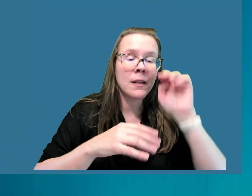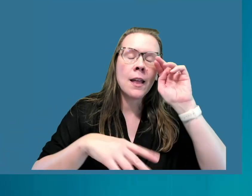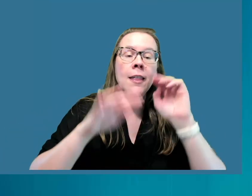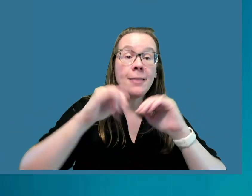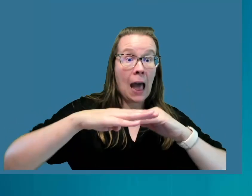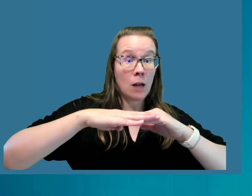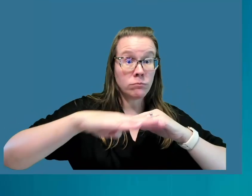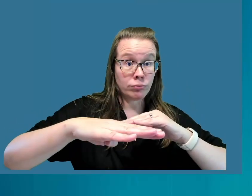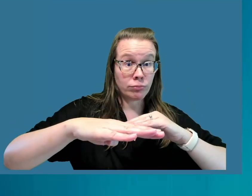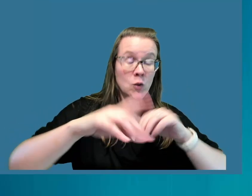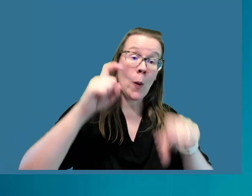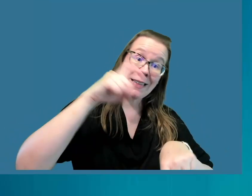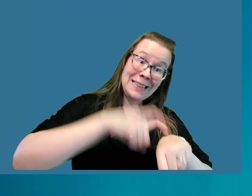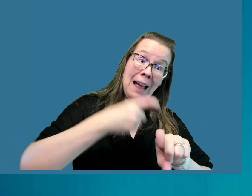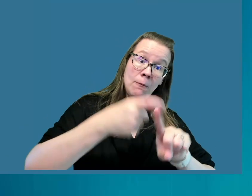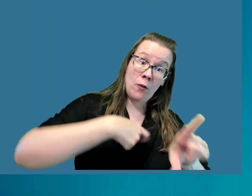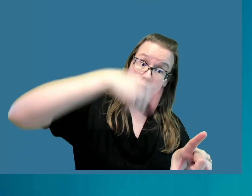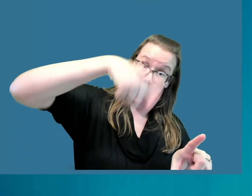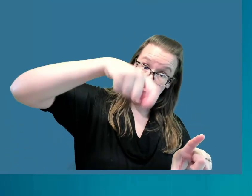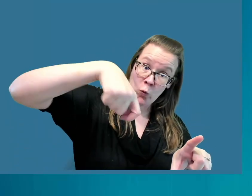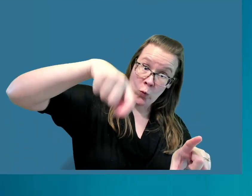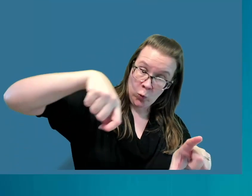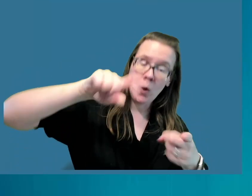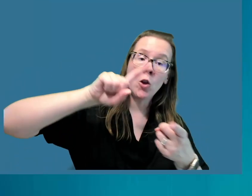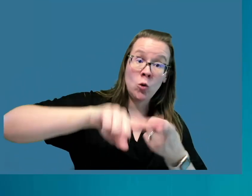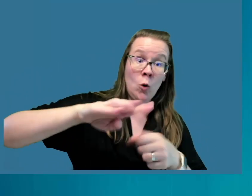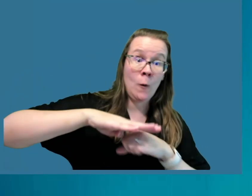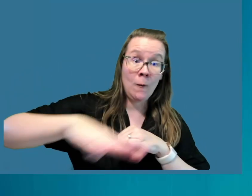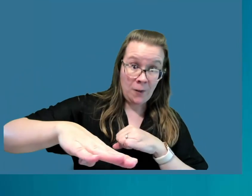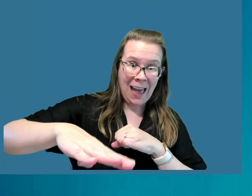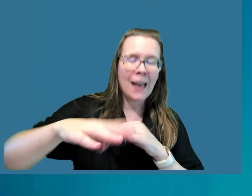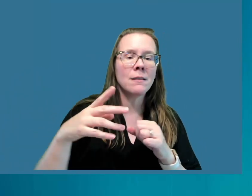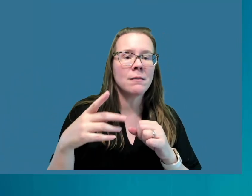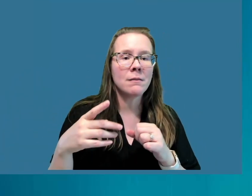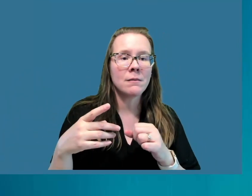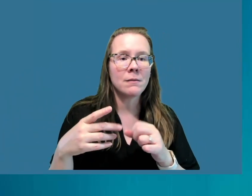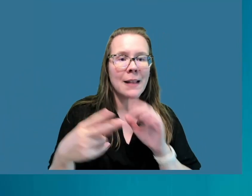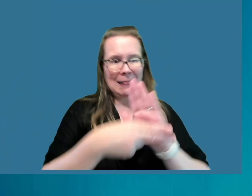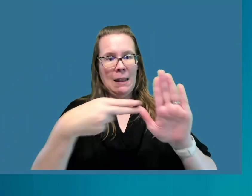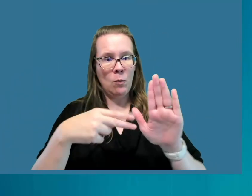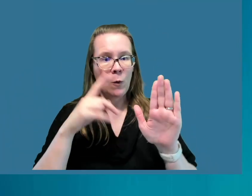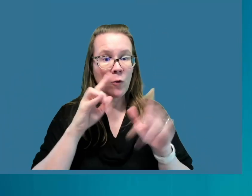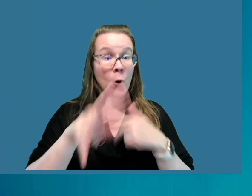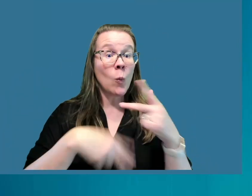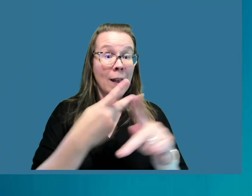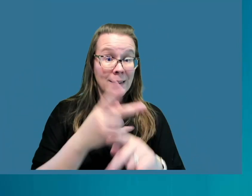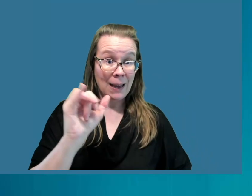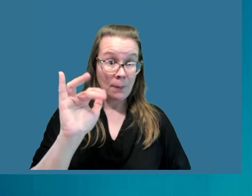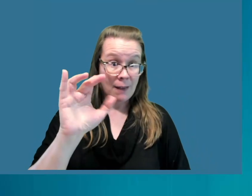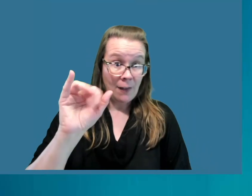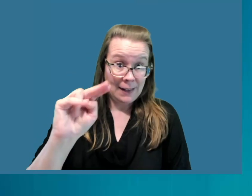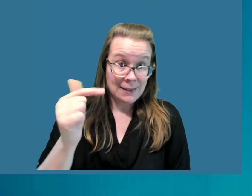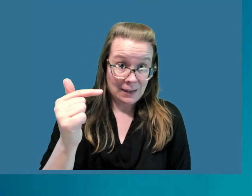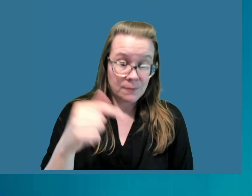again after drizzling is going to correspond to the labels of icing, if that makes sense.